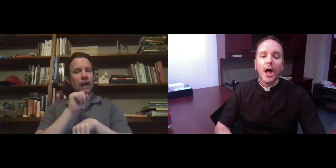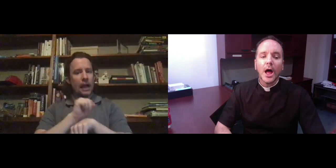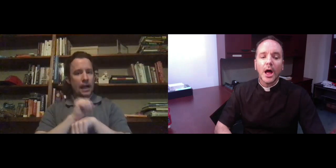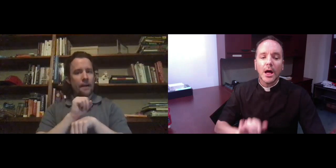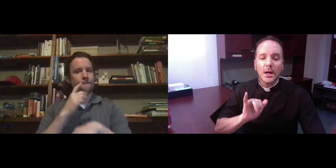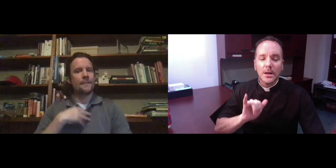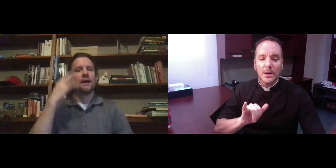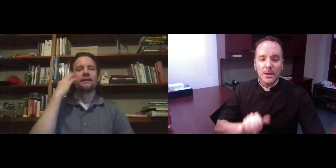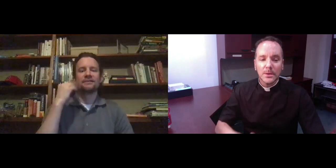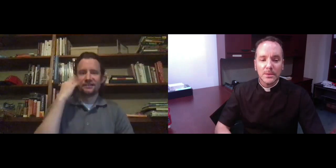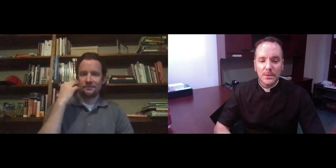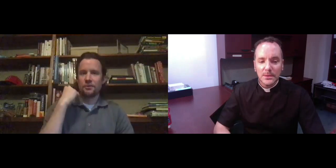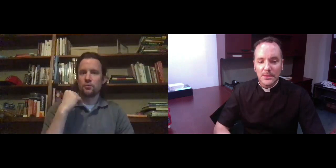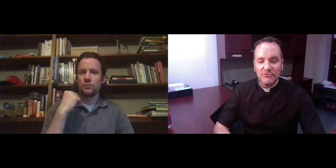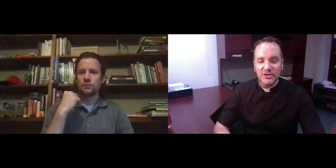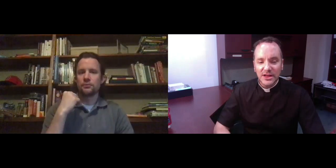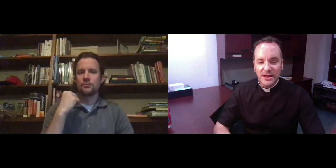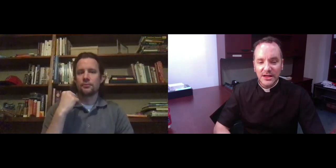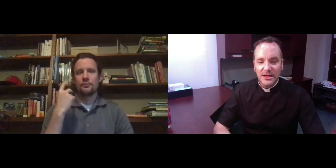the time of Coronavirus, but I have experienced